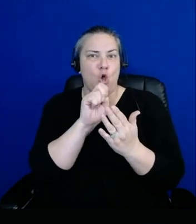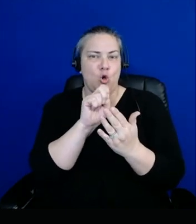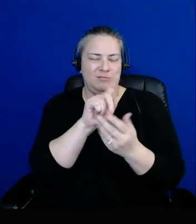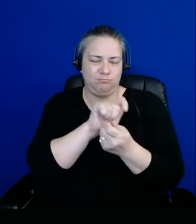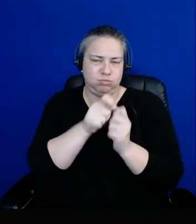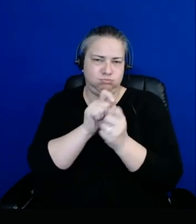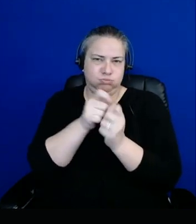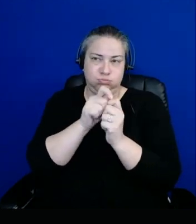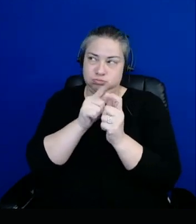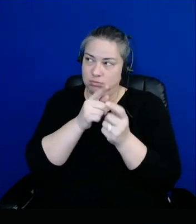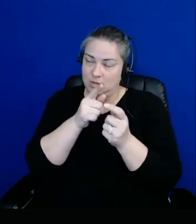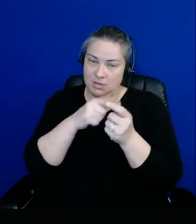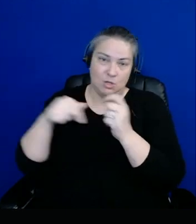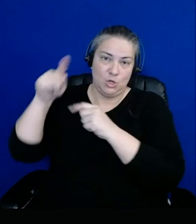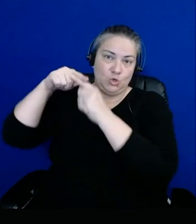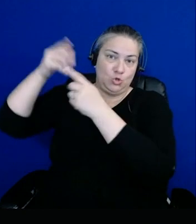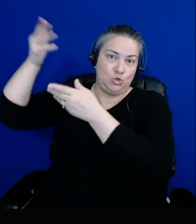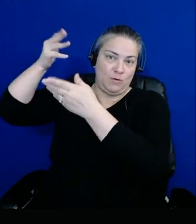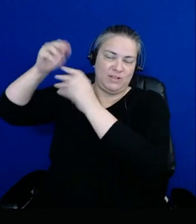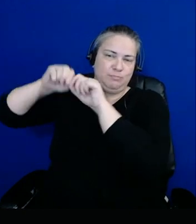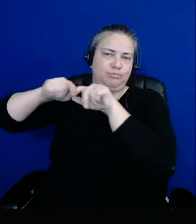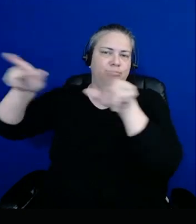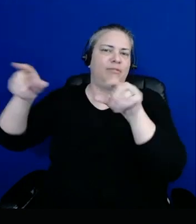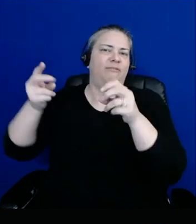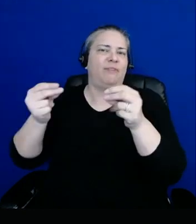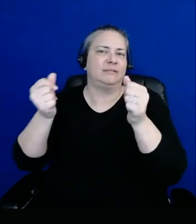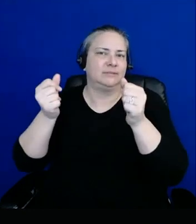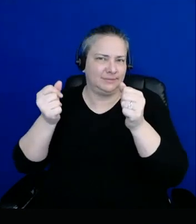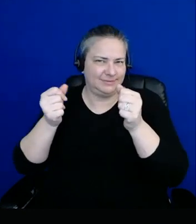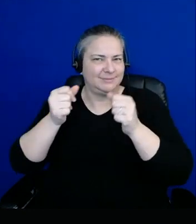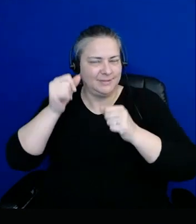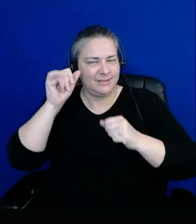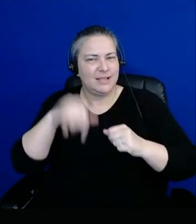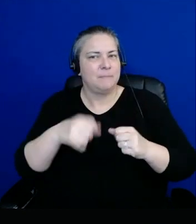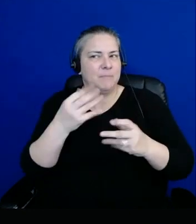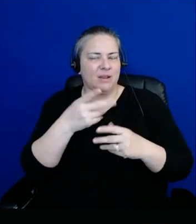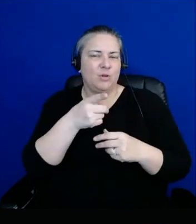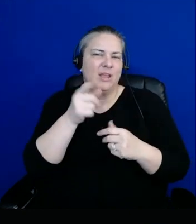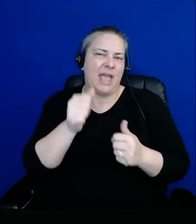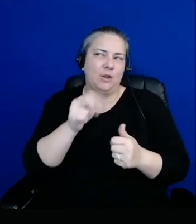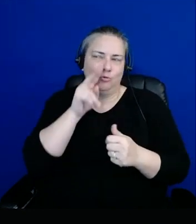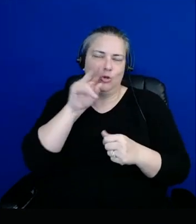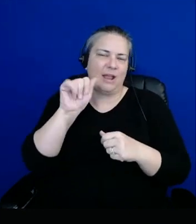and becomes a service that scales out rapidly. Just something for you to definitely look into.